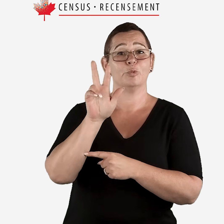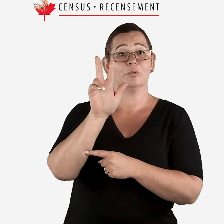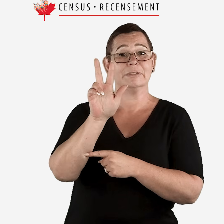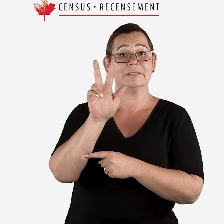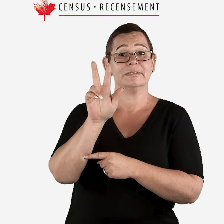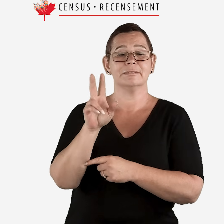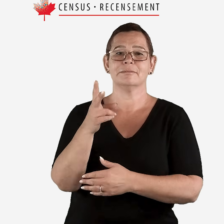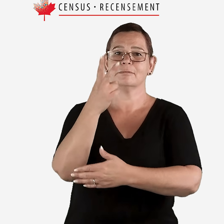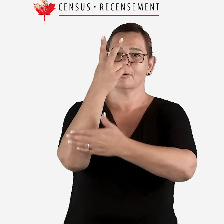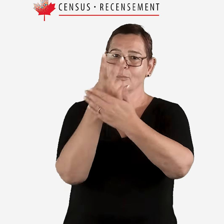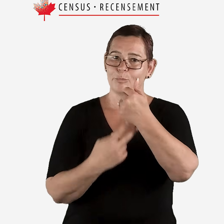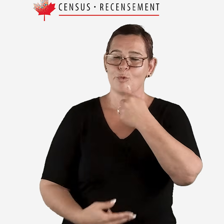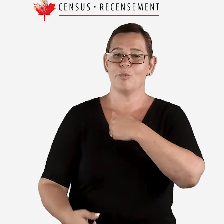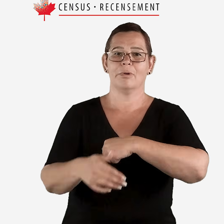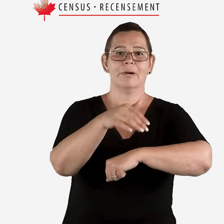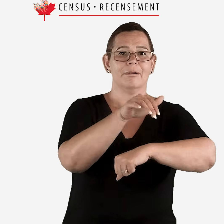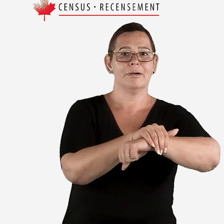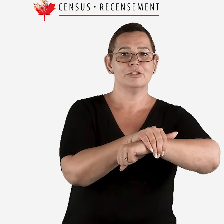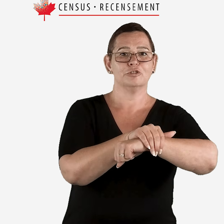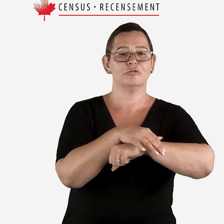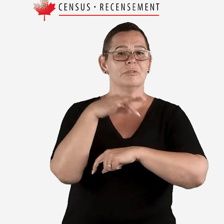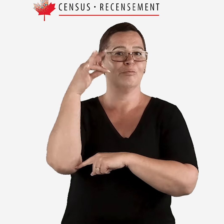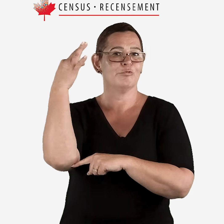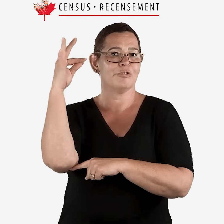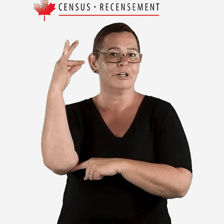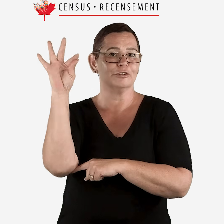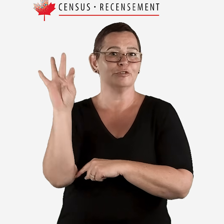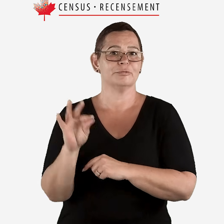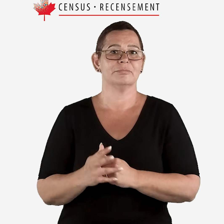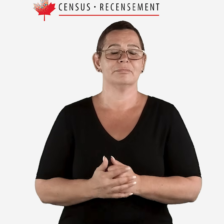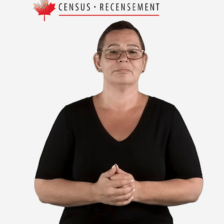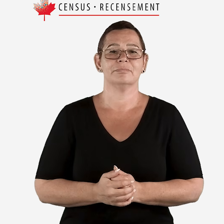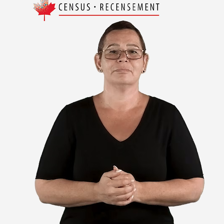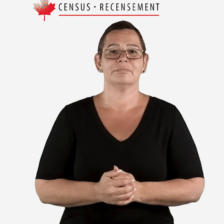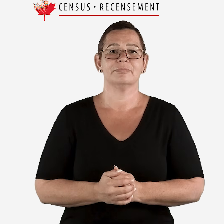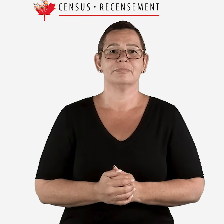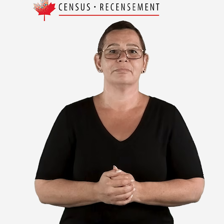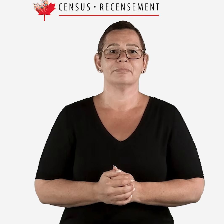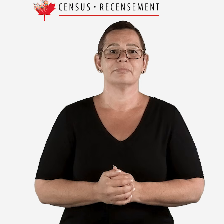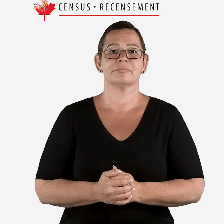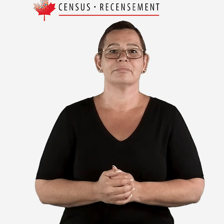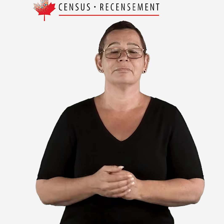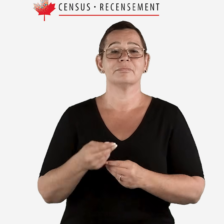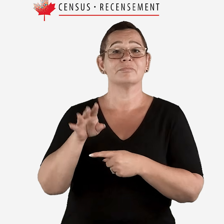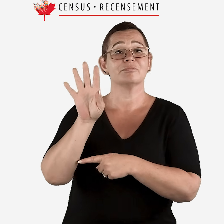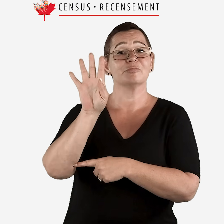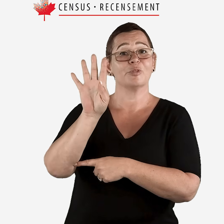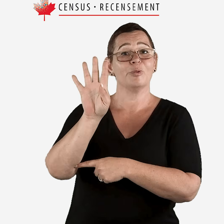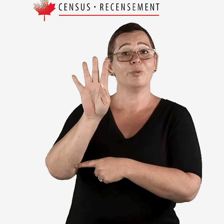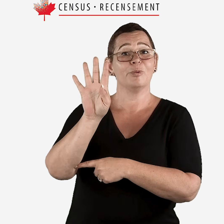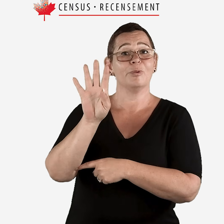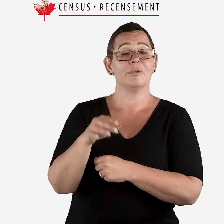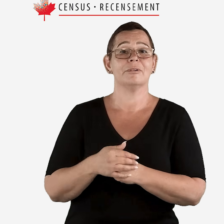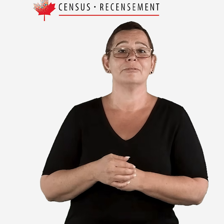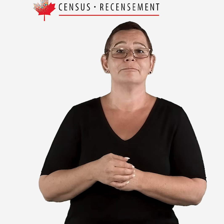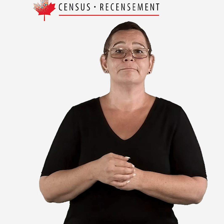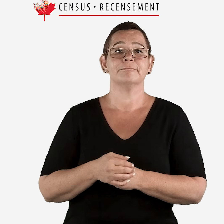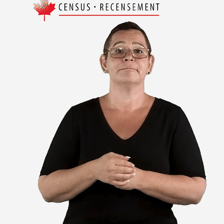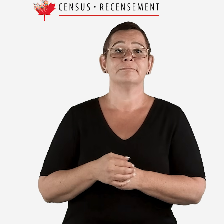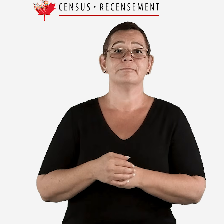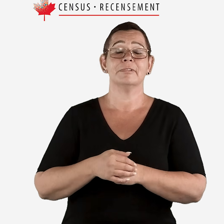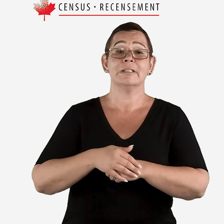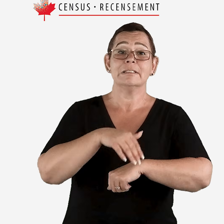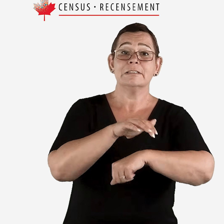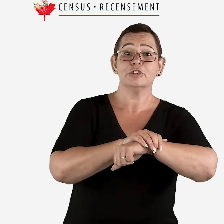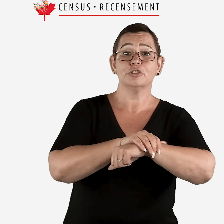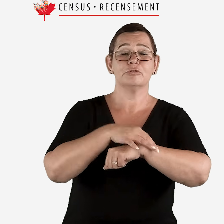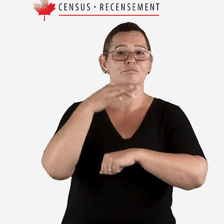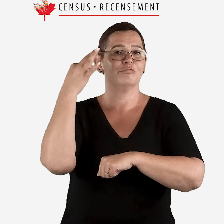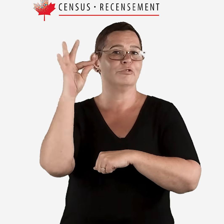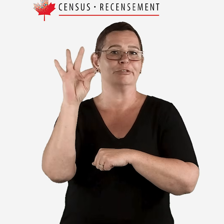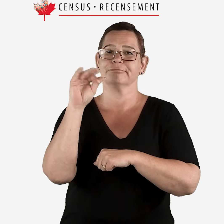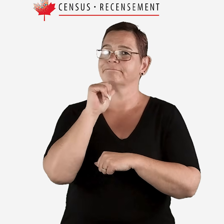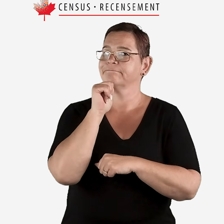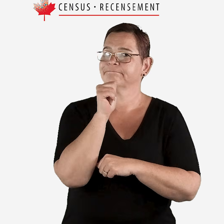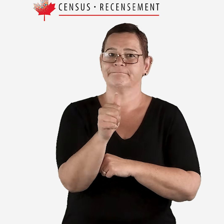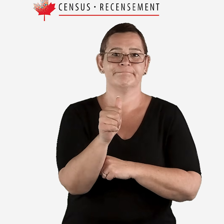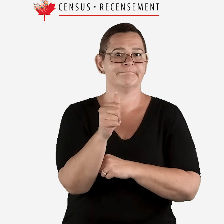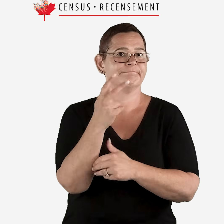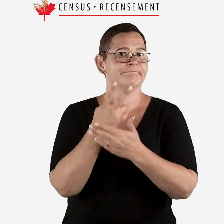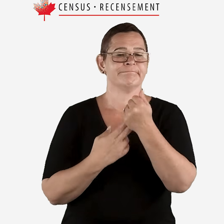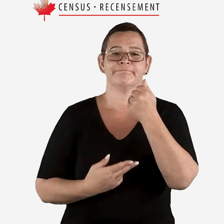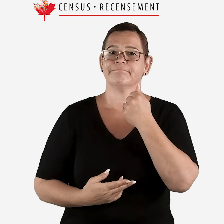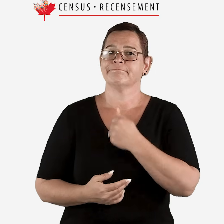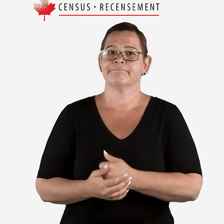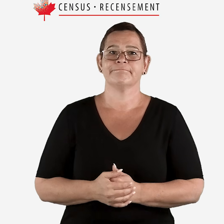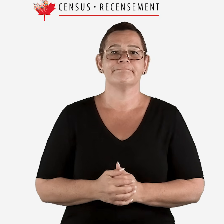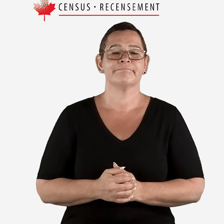Response option 3: Both English and French Response option 4: Neither English nor French